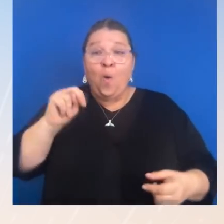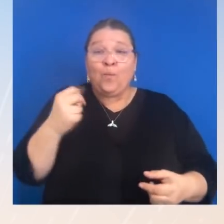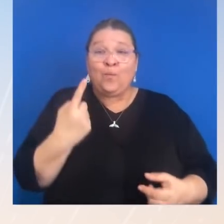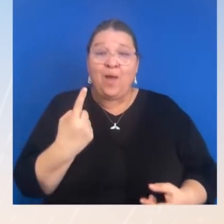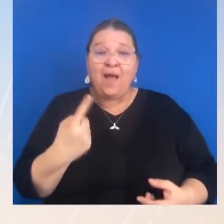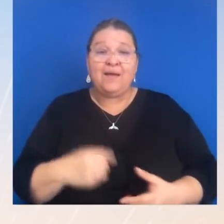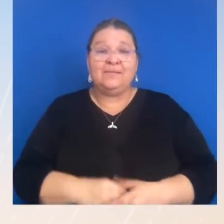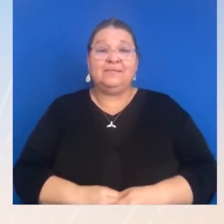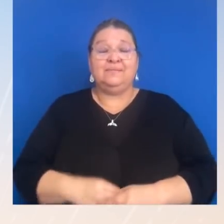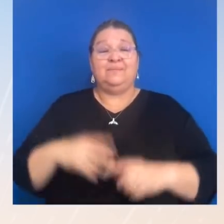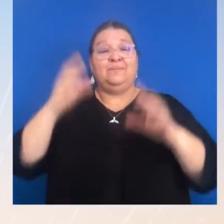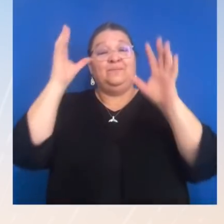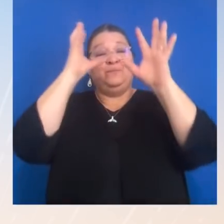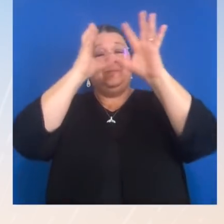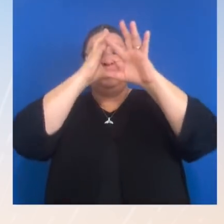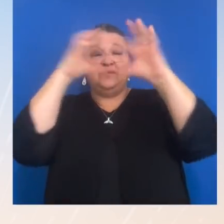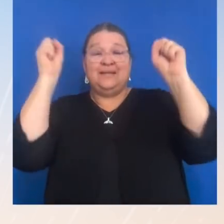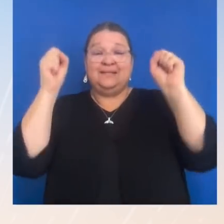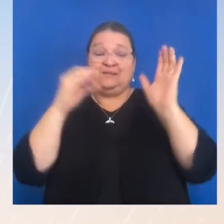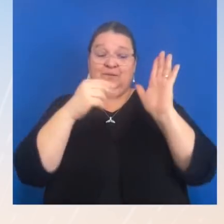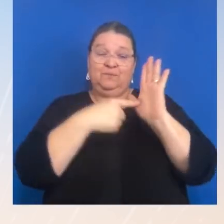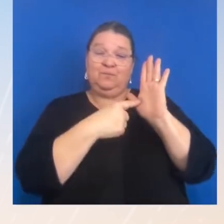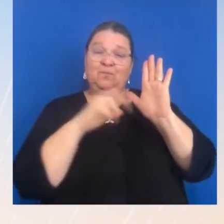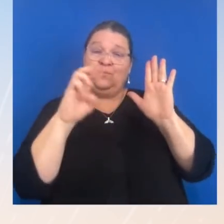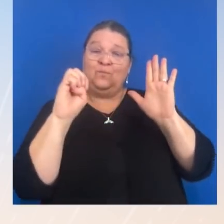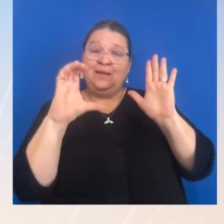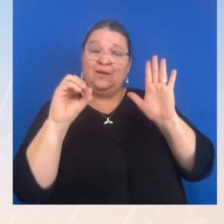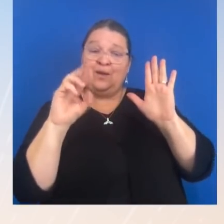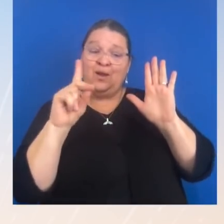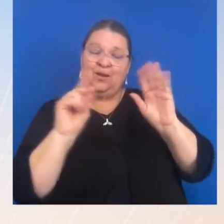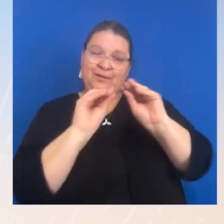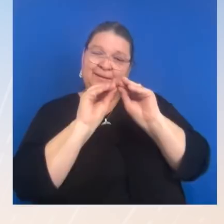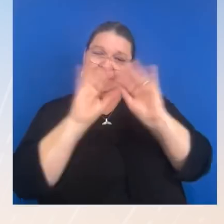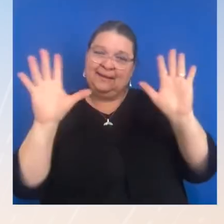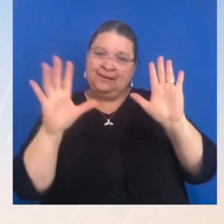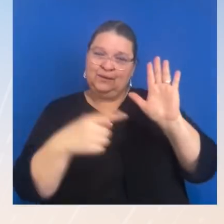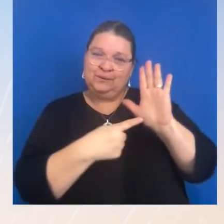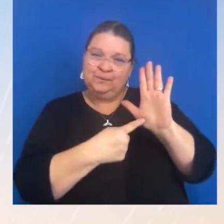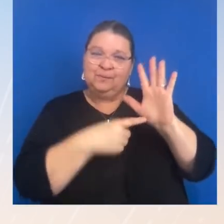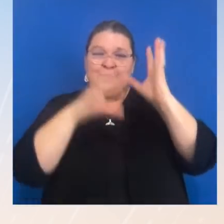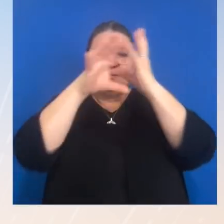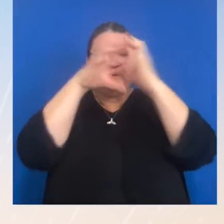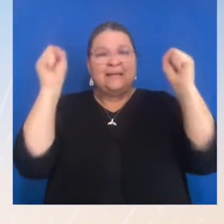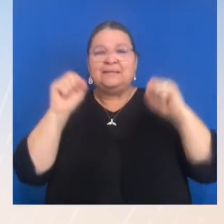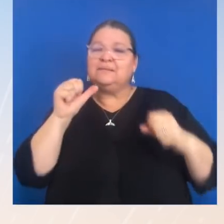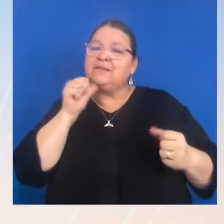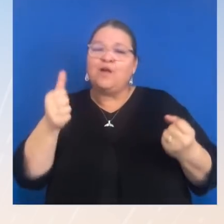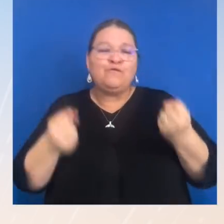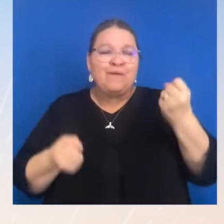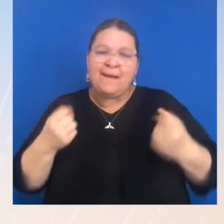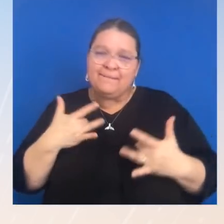and when they are no longer -- typically are not doing a lot of driving. Go ahead. >> The Press: Do you own one? The Press: Thanks, Jen. >> Ms. Psaki: Go ahead. The Press: The Vice President expressed support